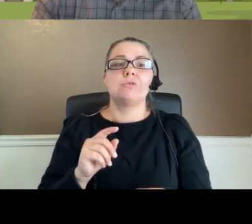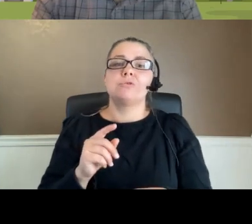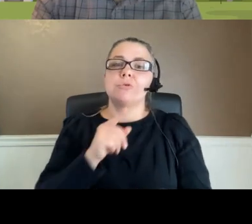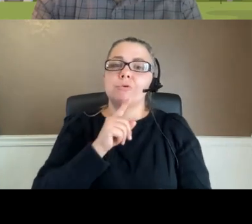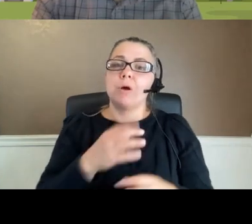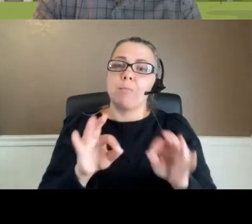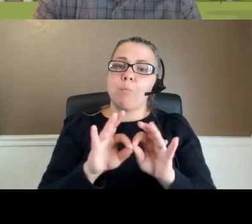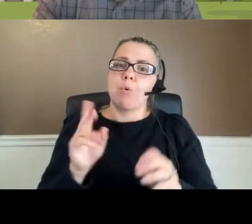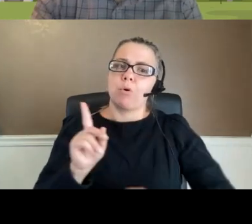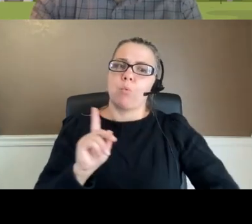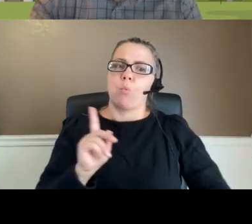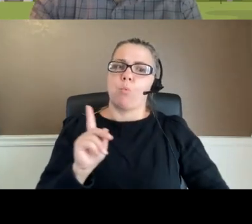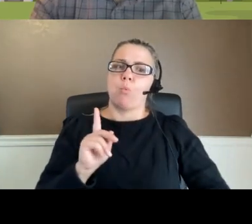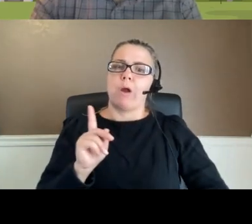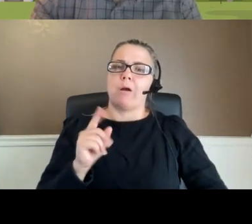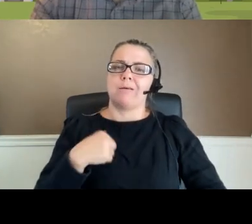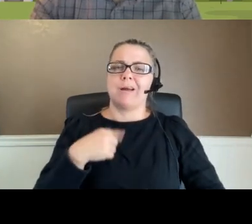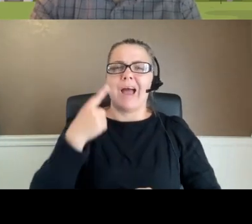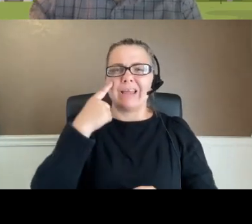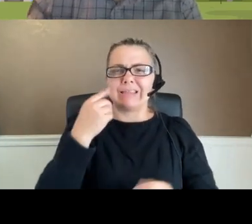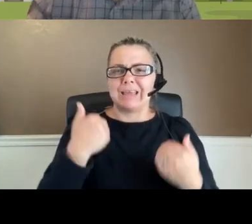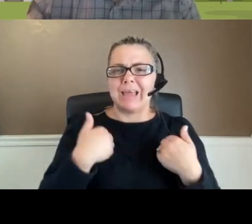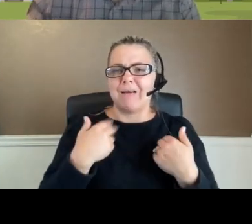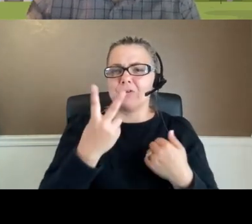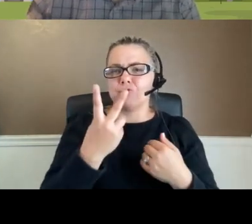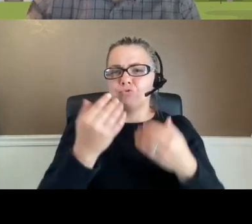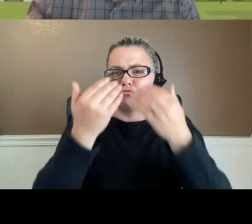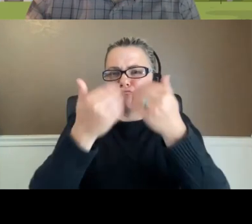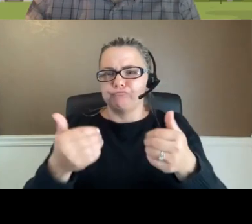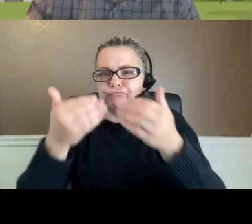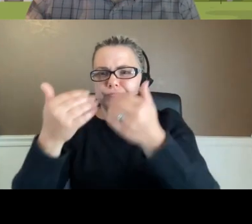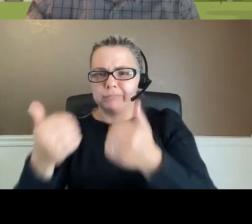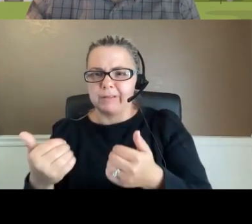really think that kind of happens at two levels as you're evaluating and trying to drill in. One is,